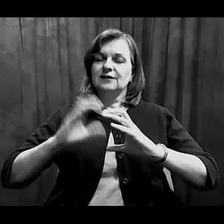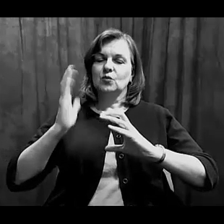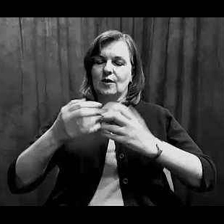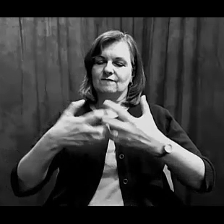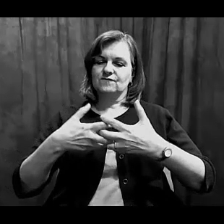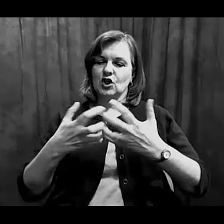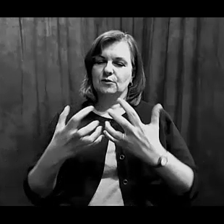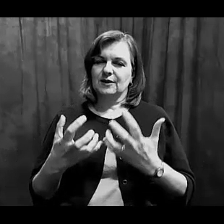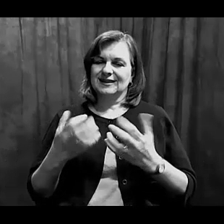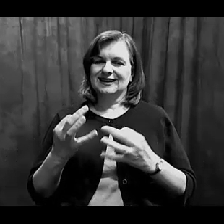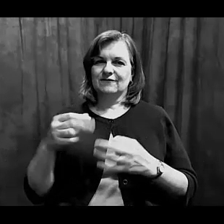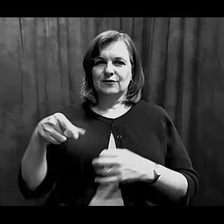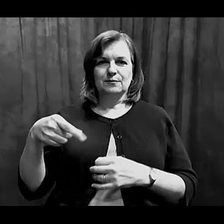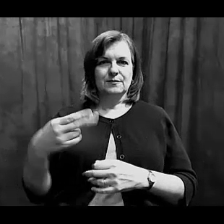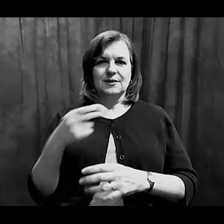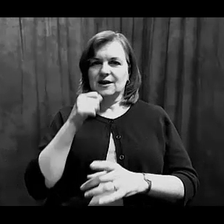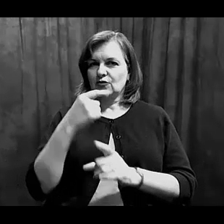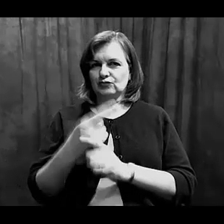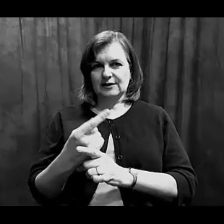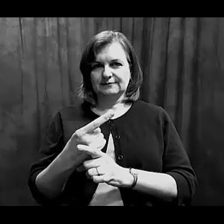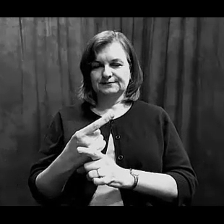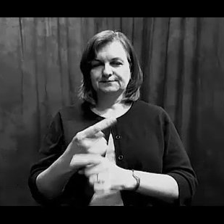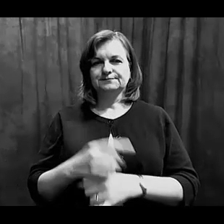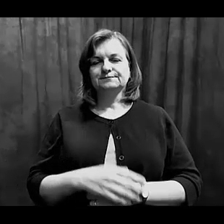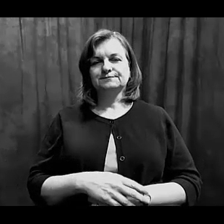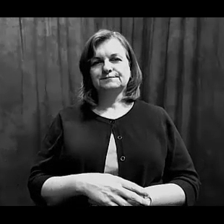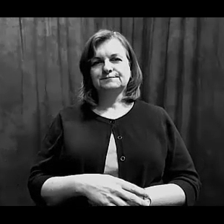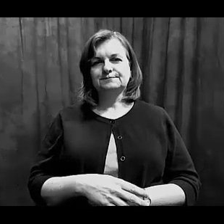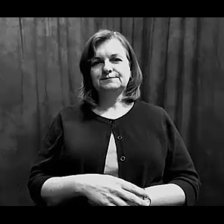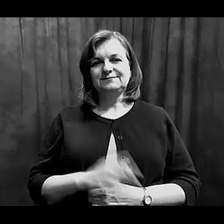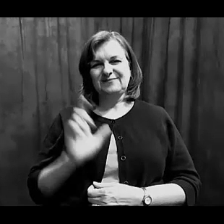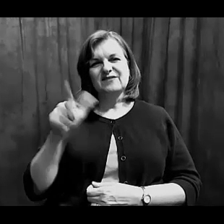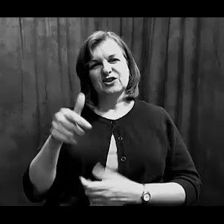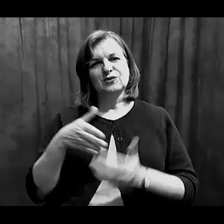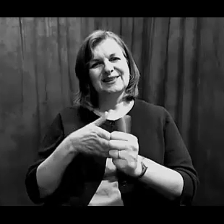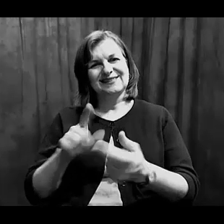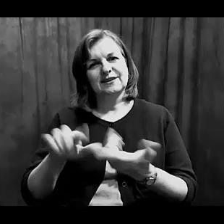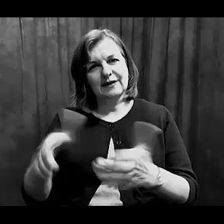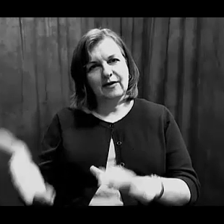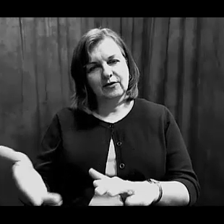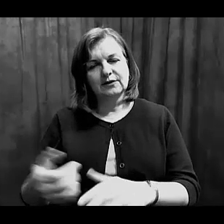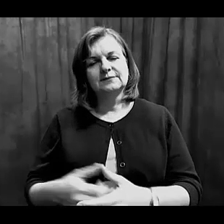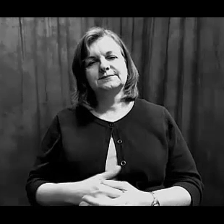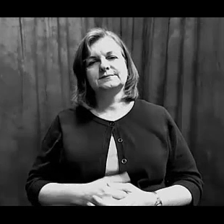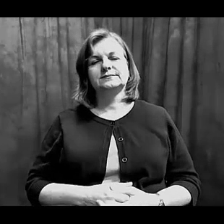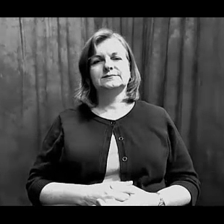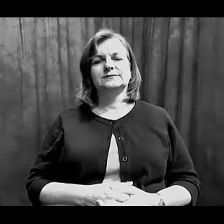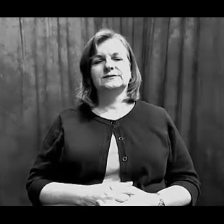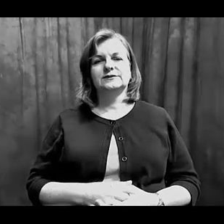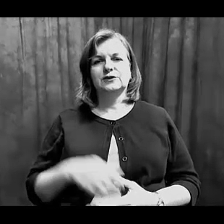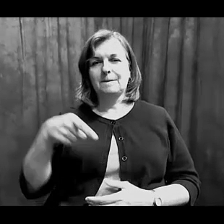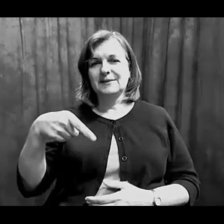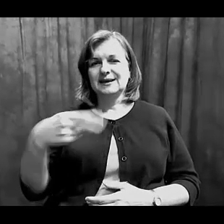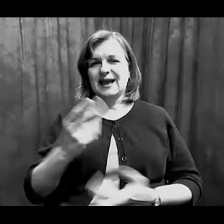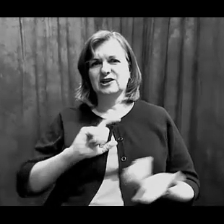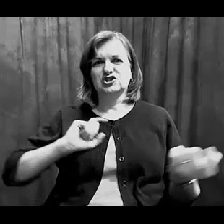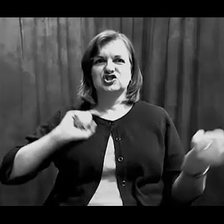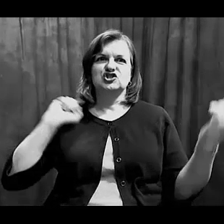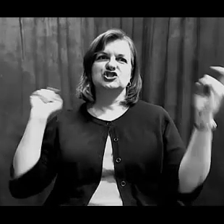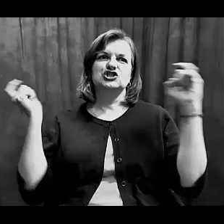outside environment will literally fall apart if your pH is not correct and eventually it leads to death